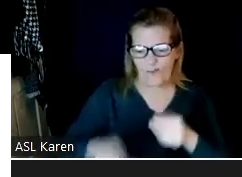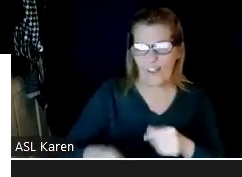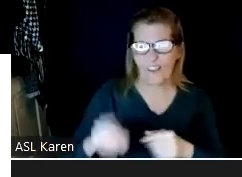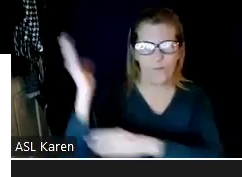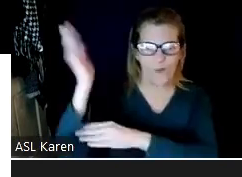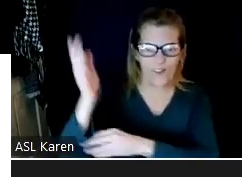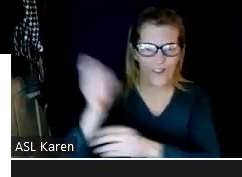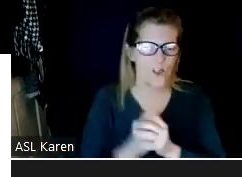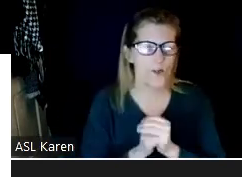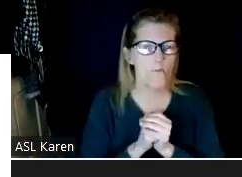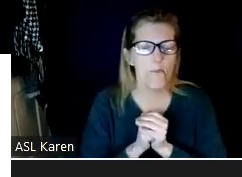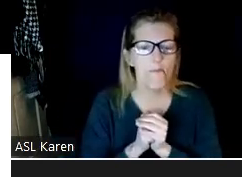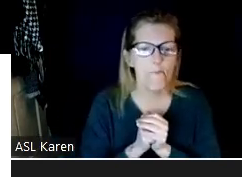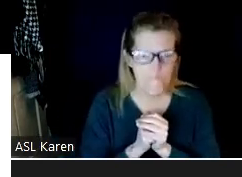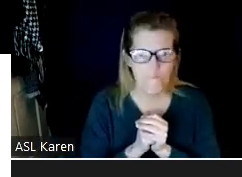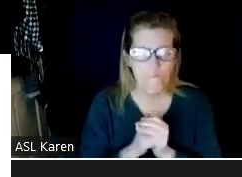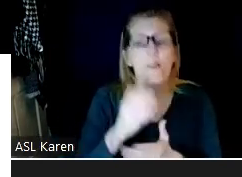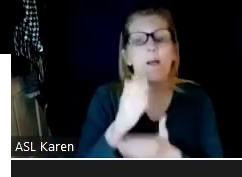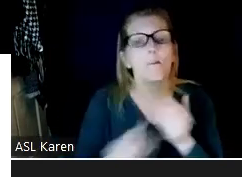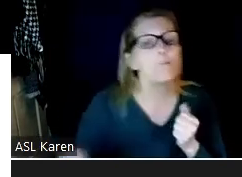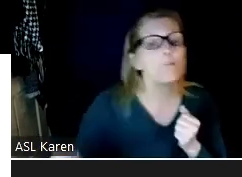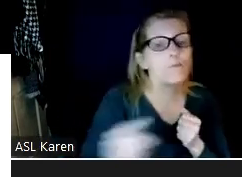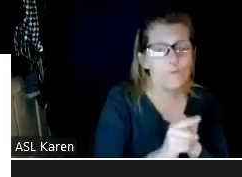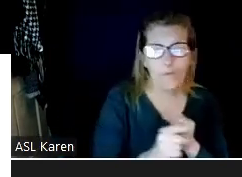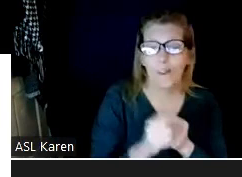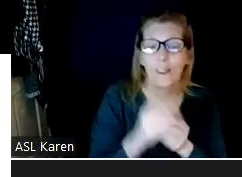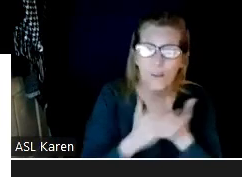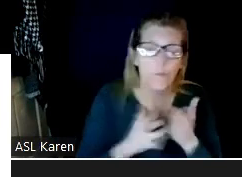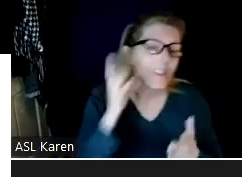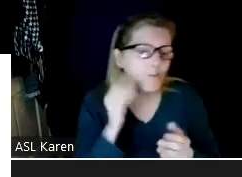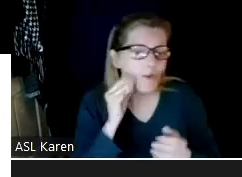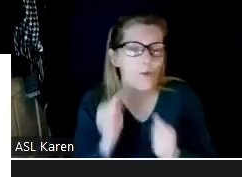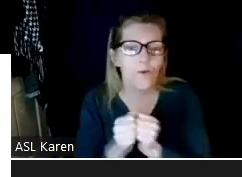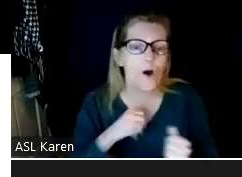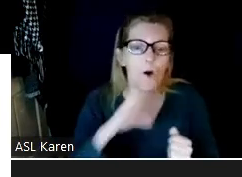15:21:28 For those of you who have had some experience with our old mainframe computer